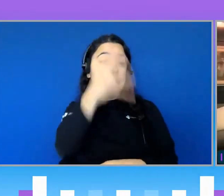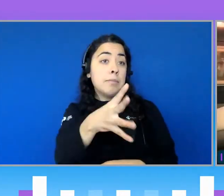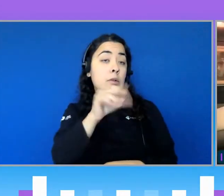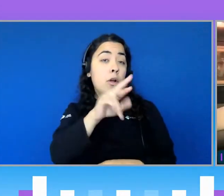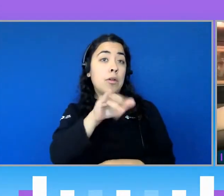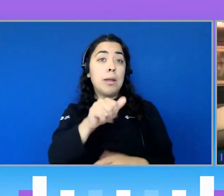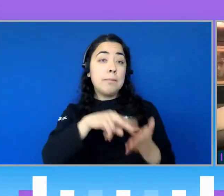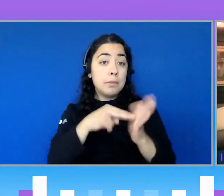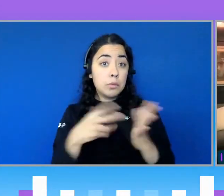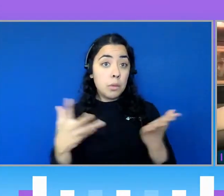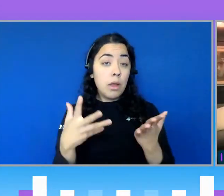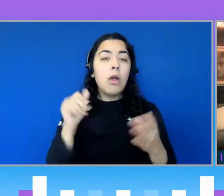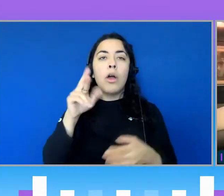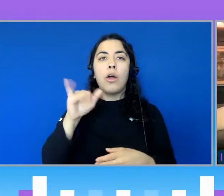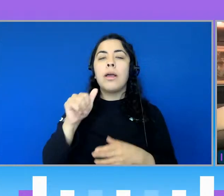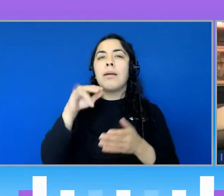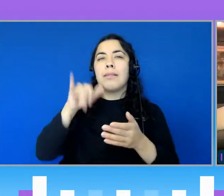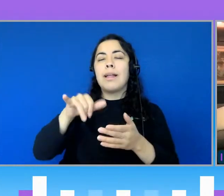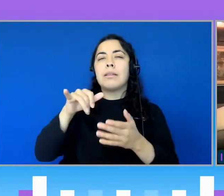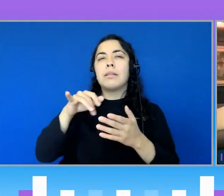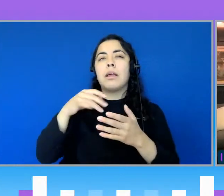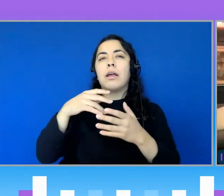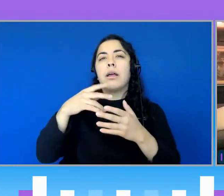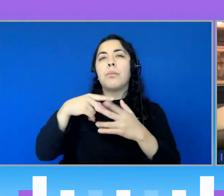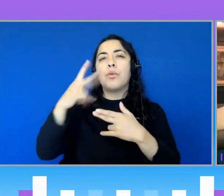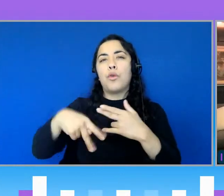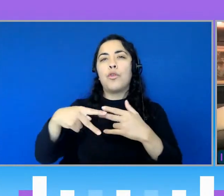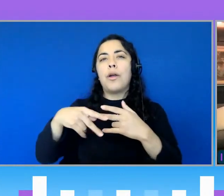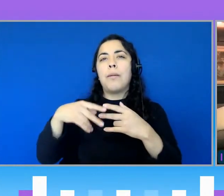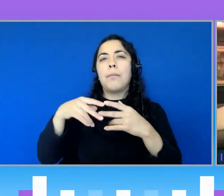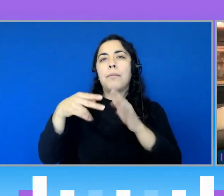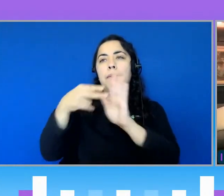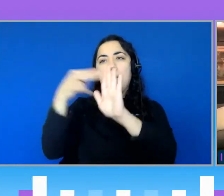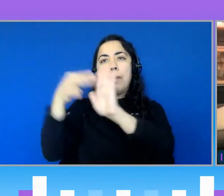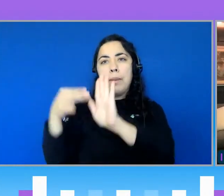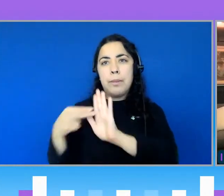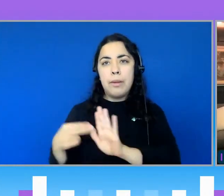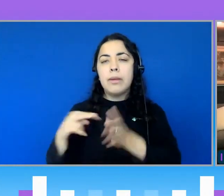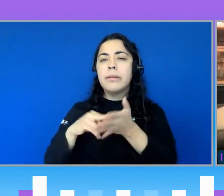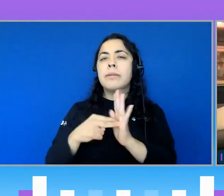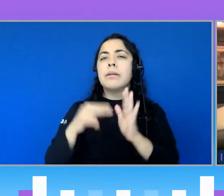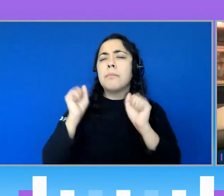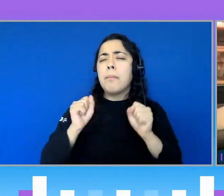everybody with the beginning presentation, we're talking about what's these programmatic labels. Right. So if you were to